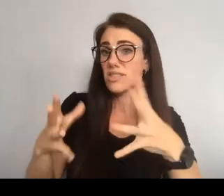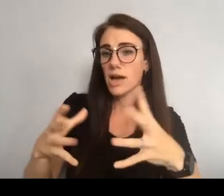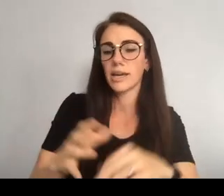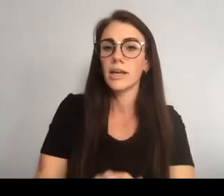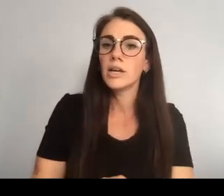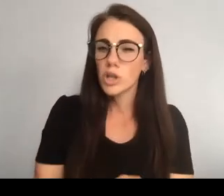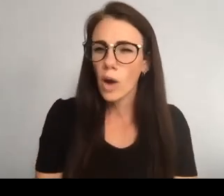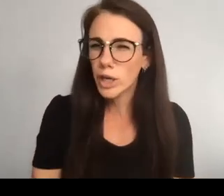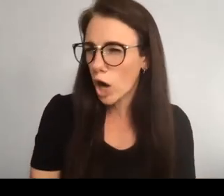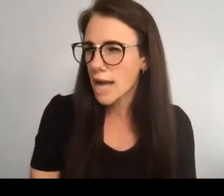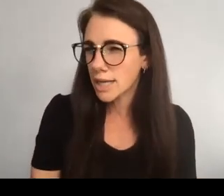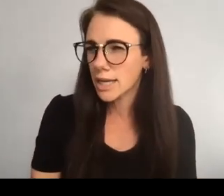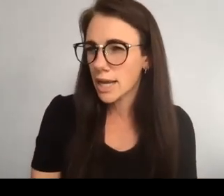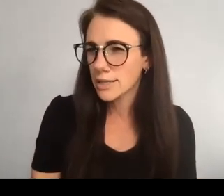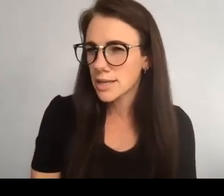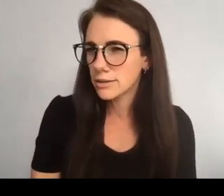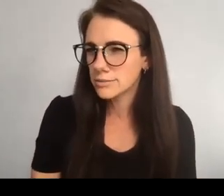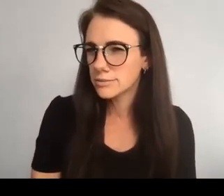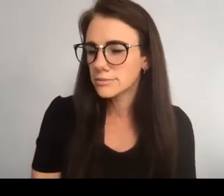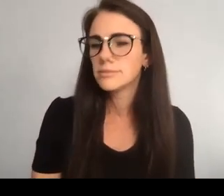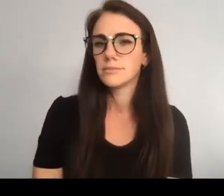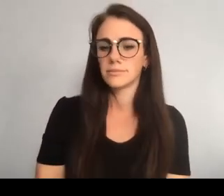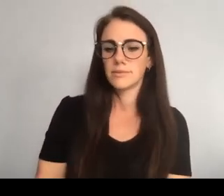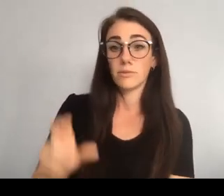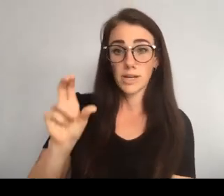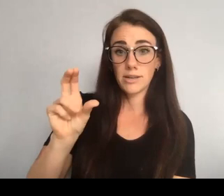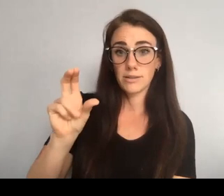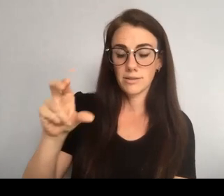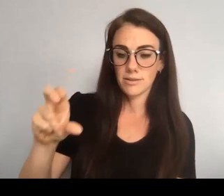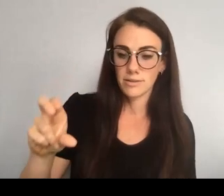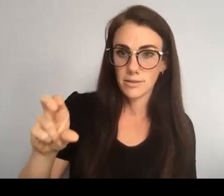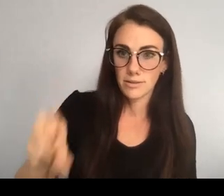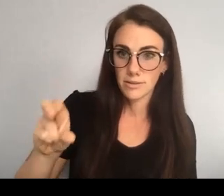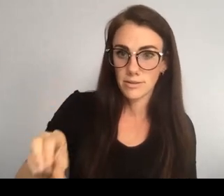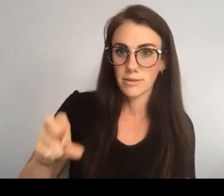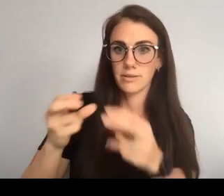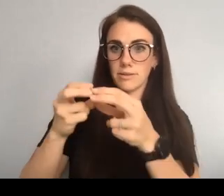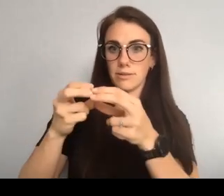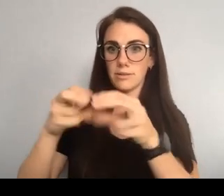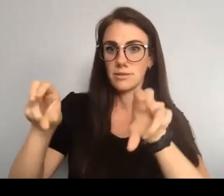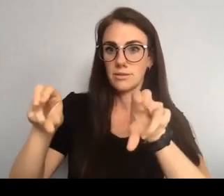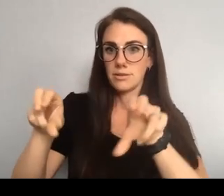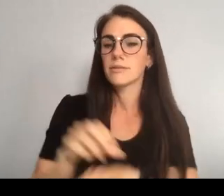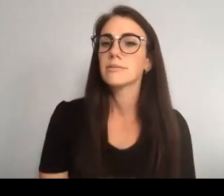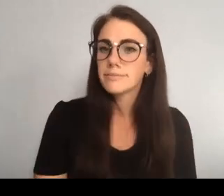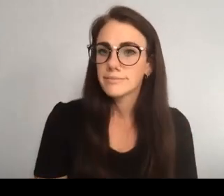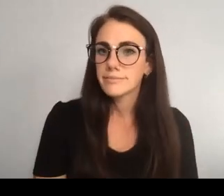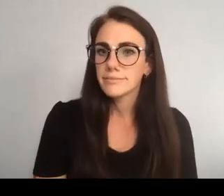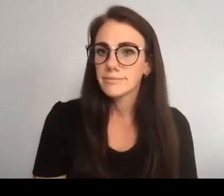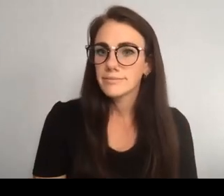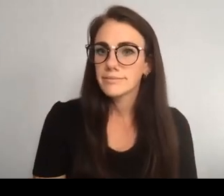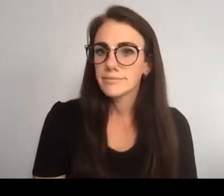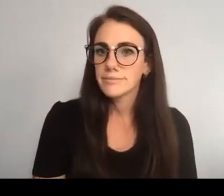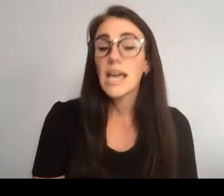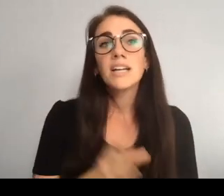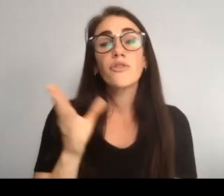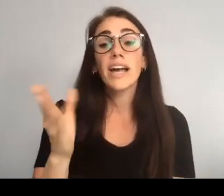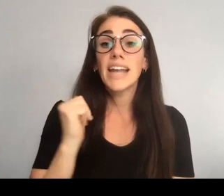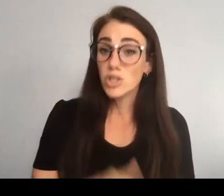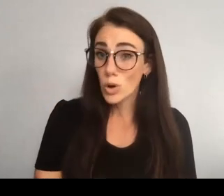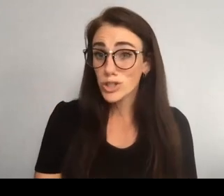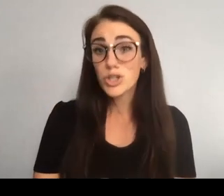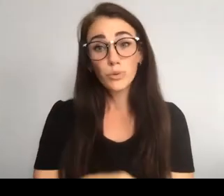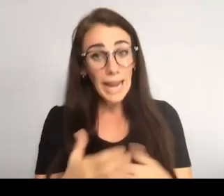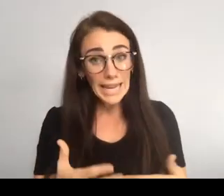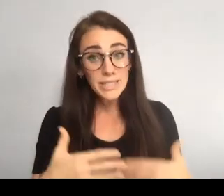knock Do you know we crack an egg in ASL?? Ready? So if I had asked you all to charades